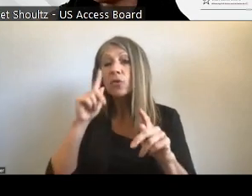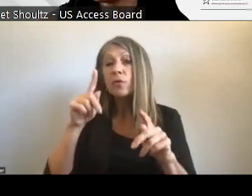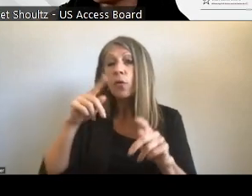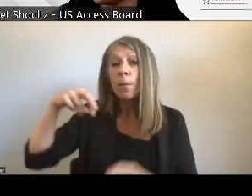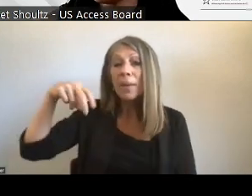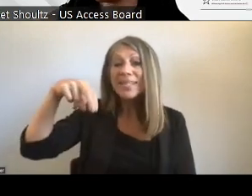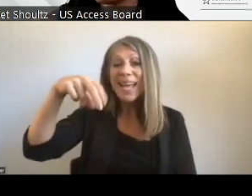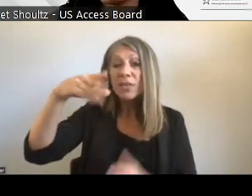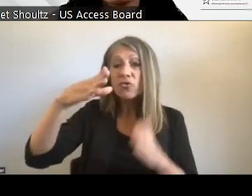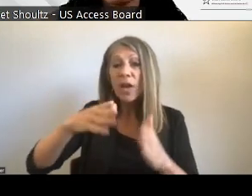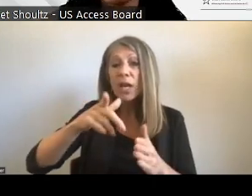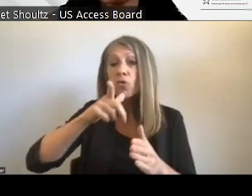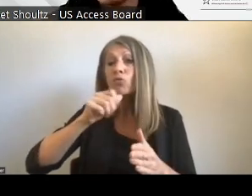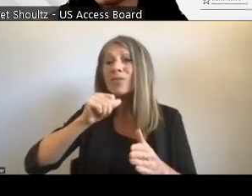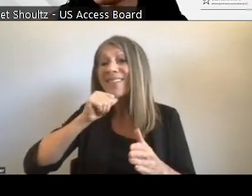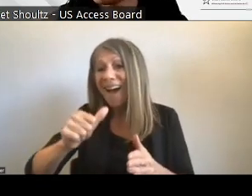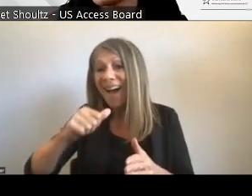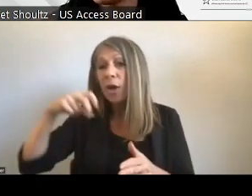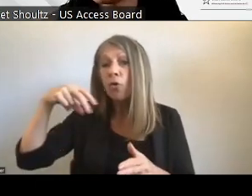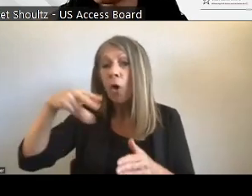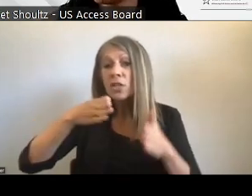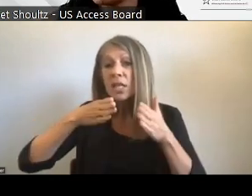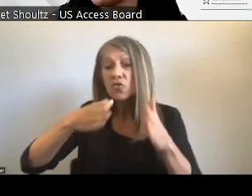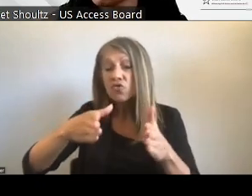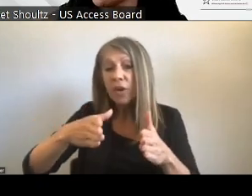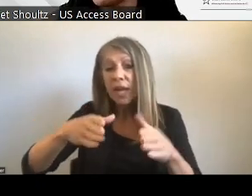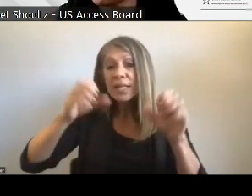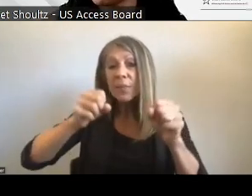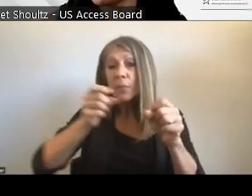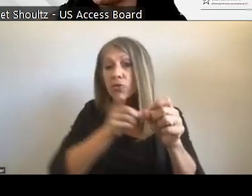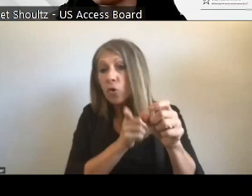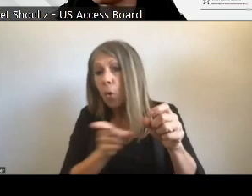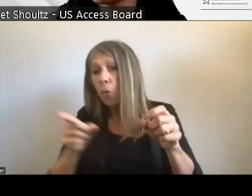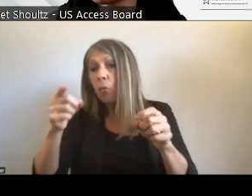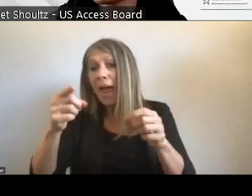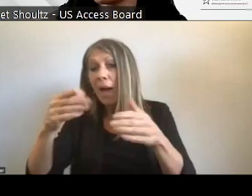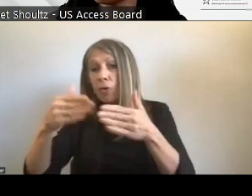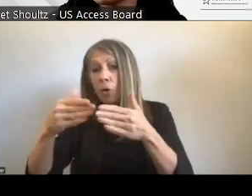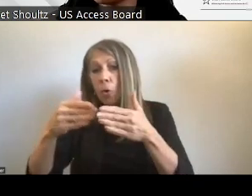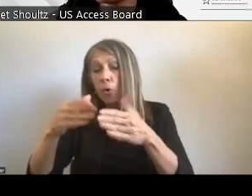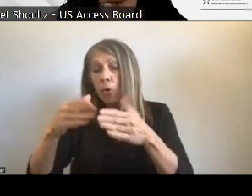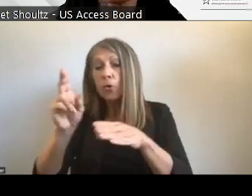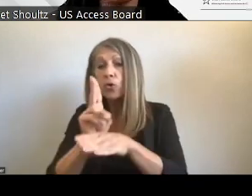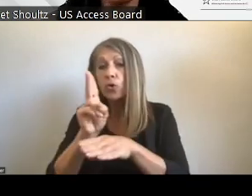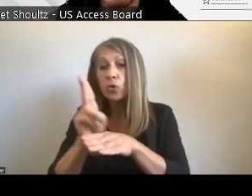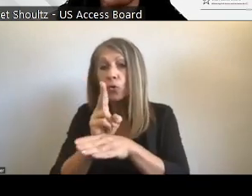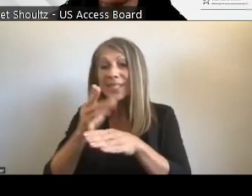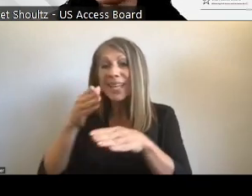who's not crossing the street to be able to go around the corner using an accessible route.